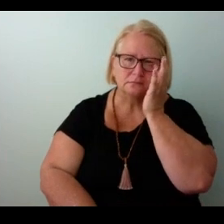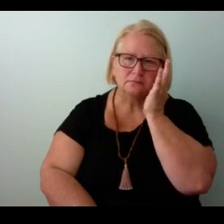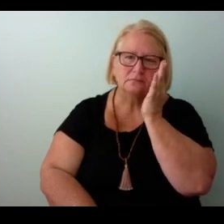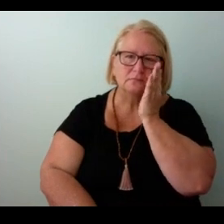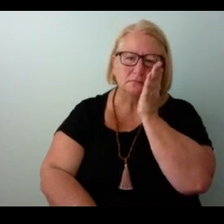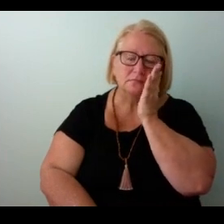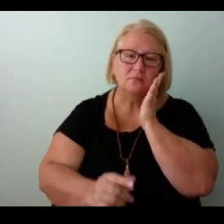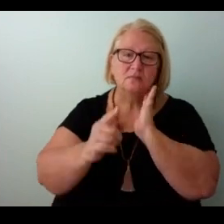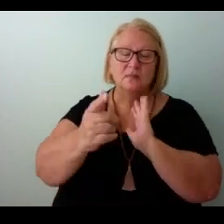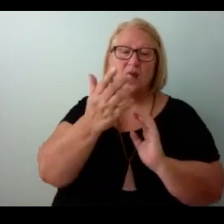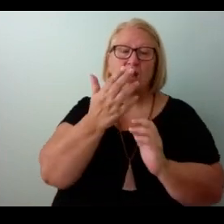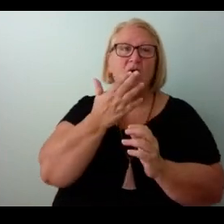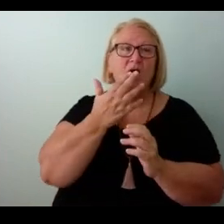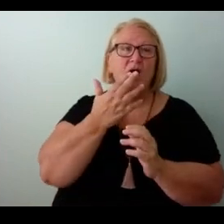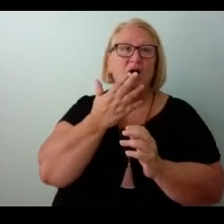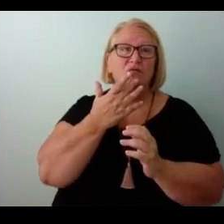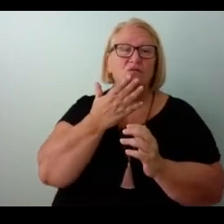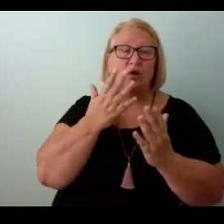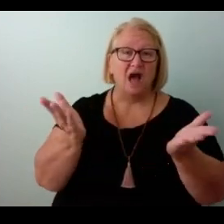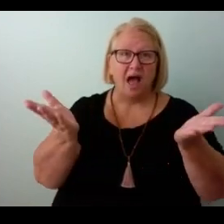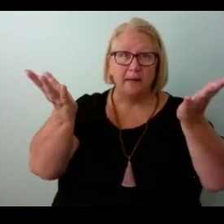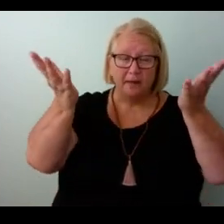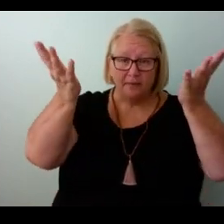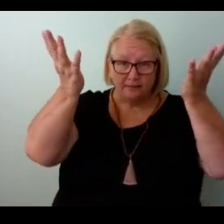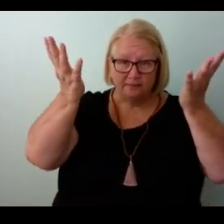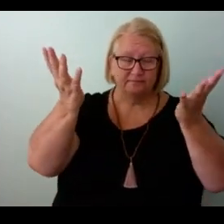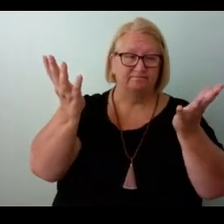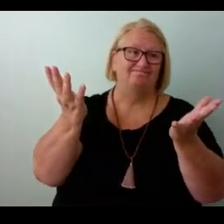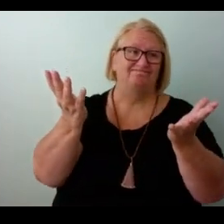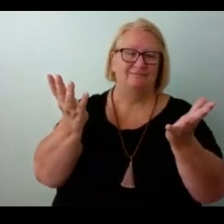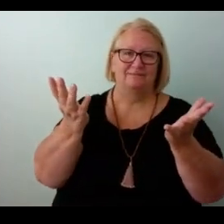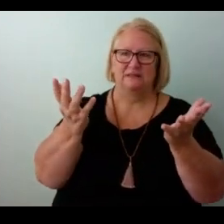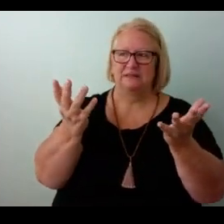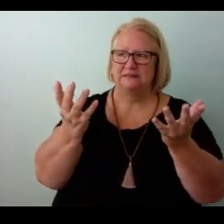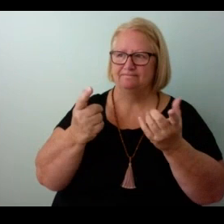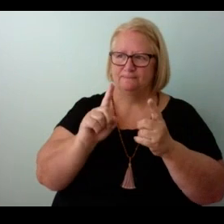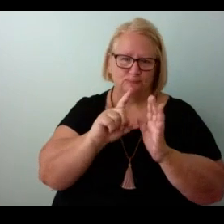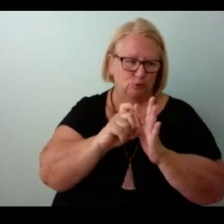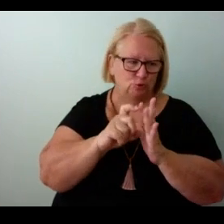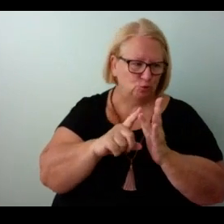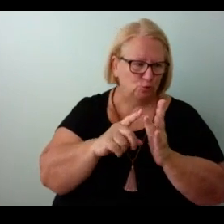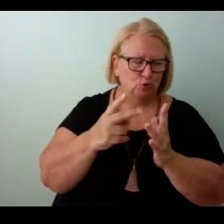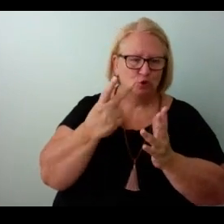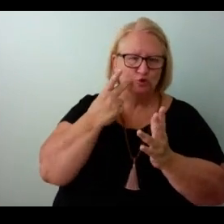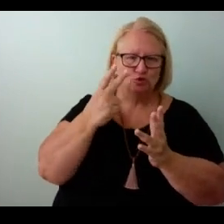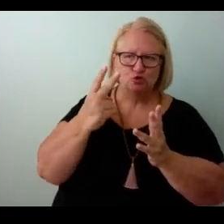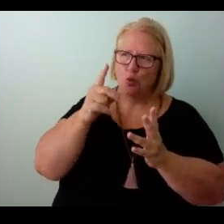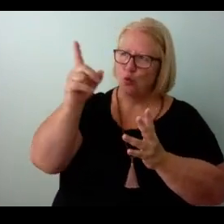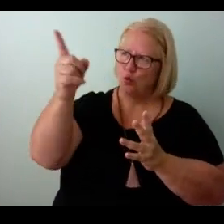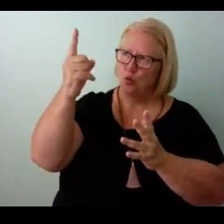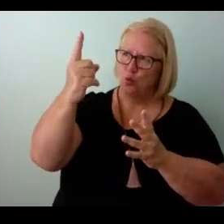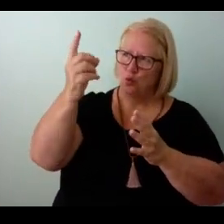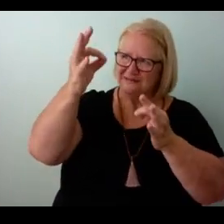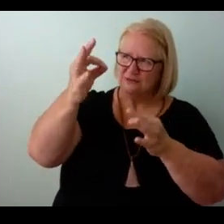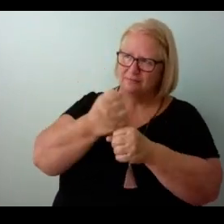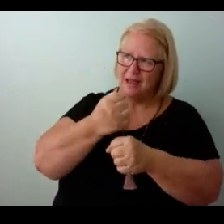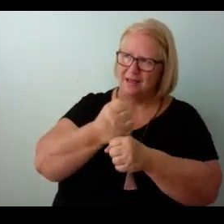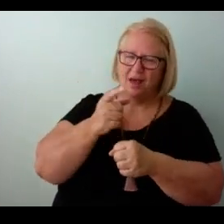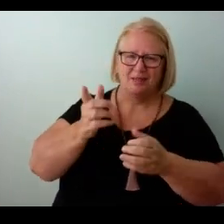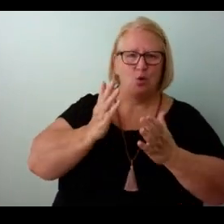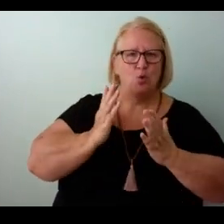impressions is about showing decision-makers the human side and the human effect because